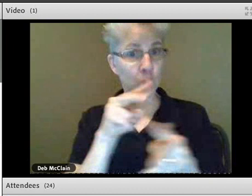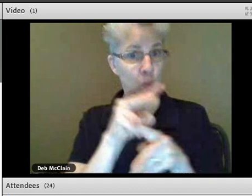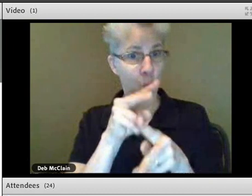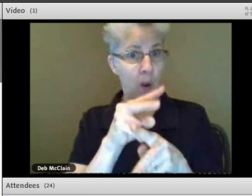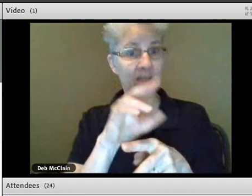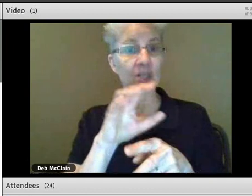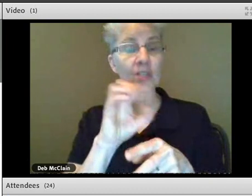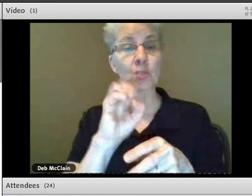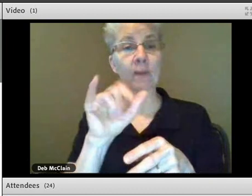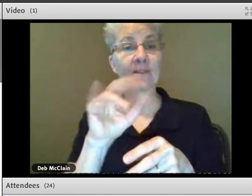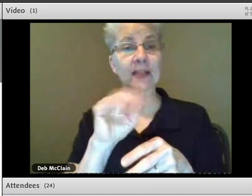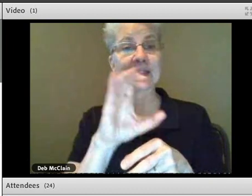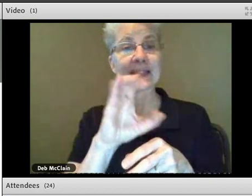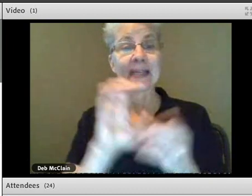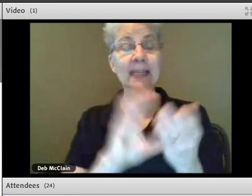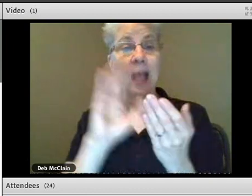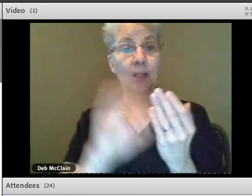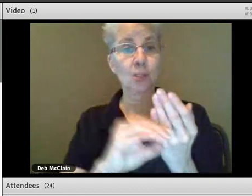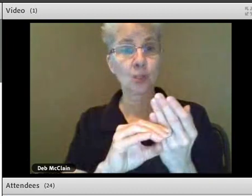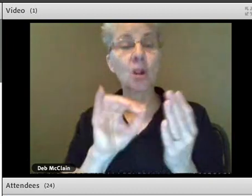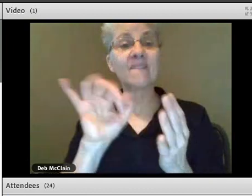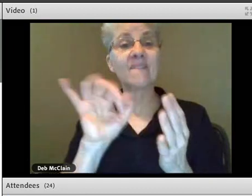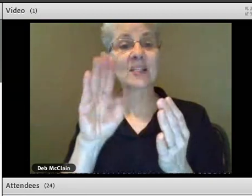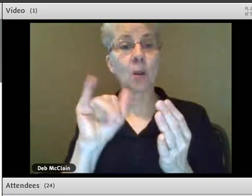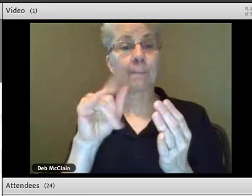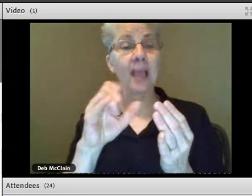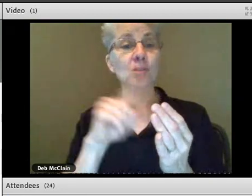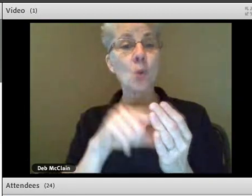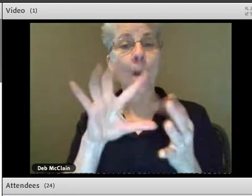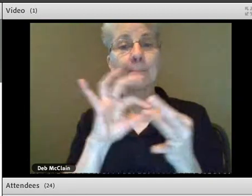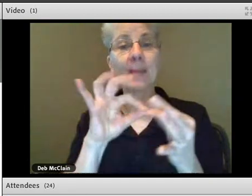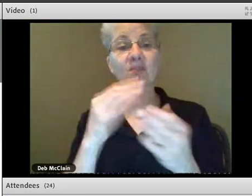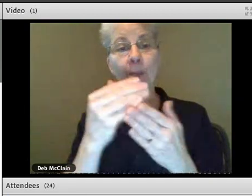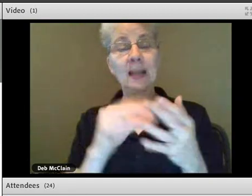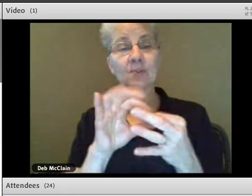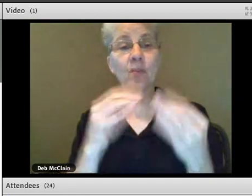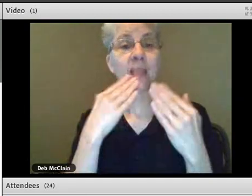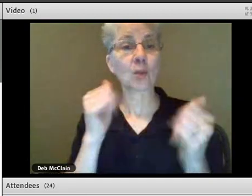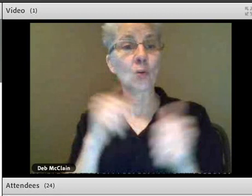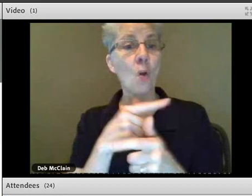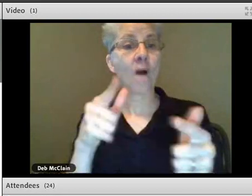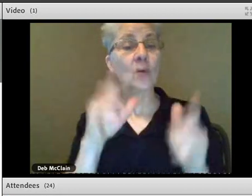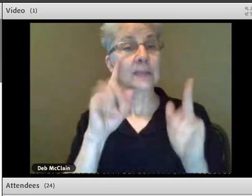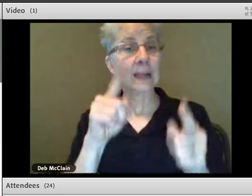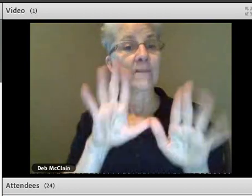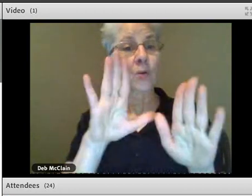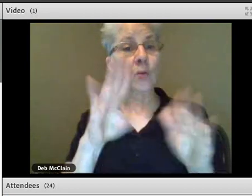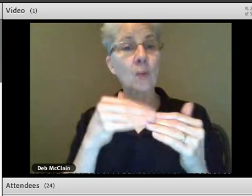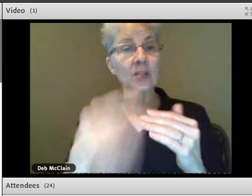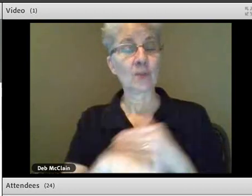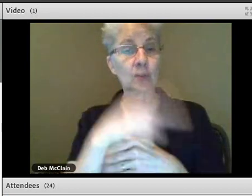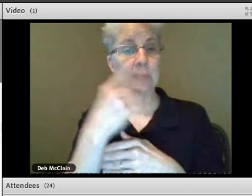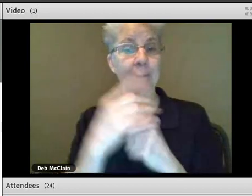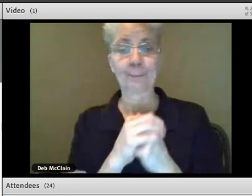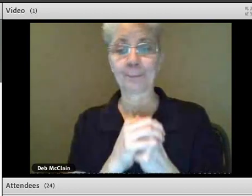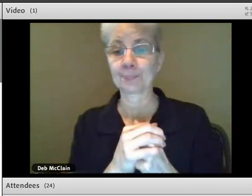on the SWFLN CE calendar, the SWFLN Facebook page, or your message from the LISTSERV. Thank you, everyone, for attending and have a great rest of your day. Pichman: Thank you.